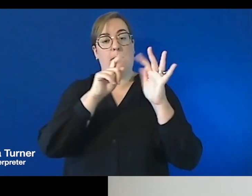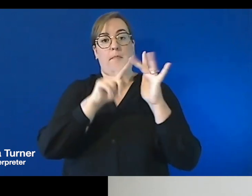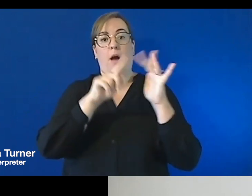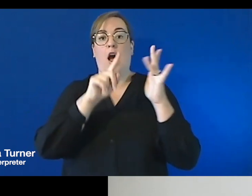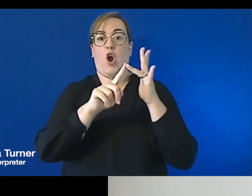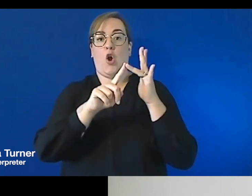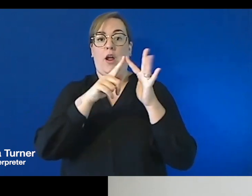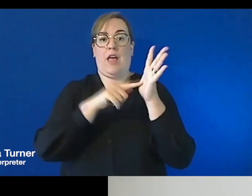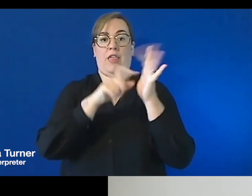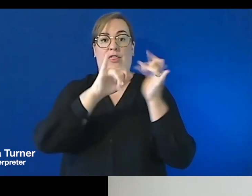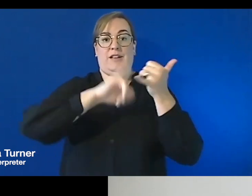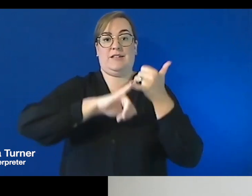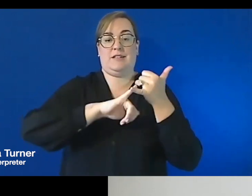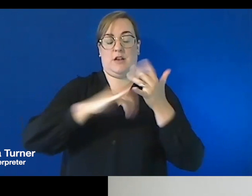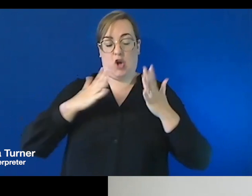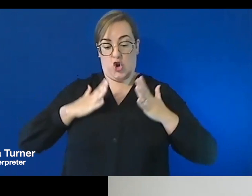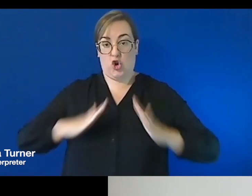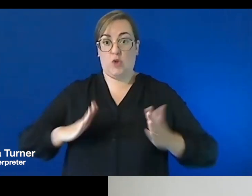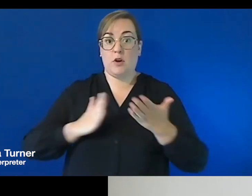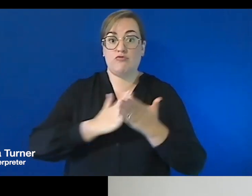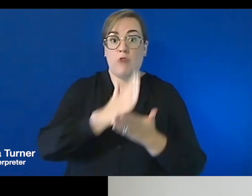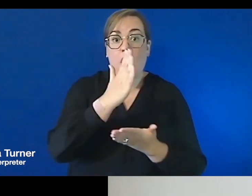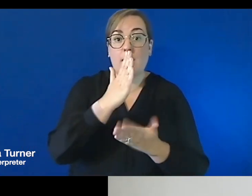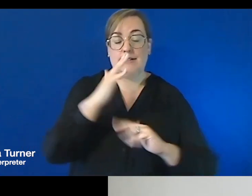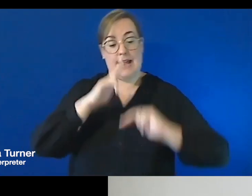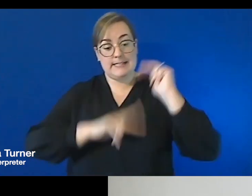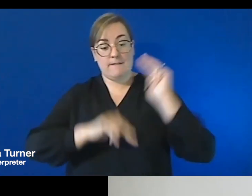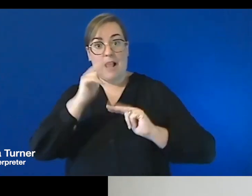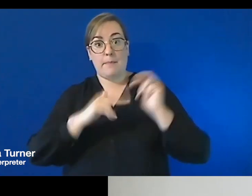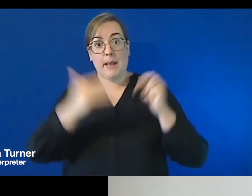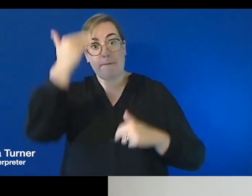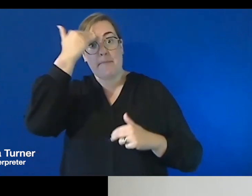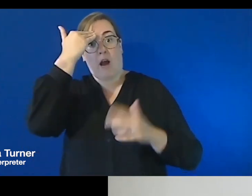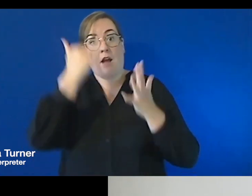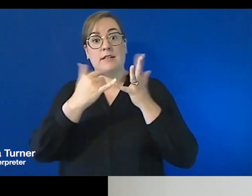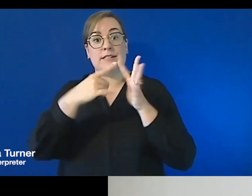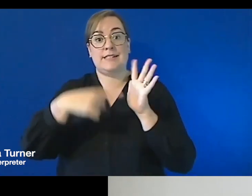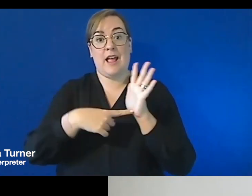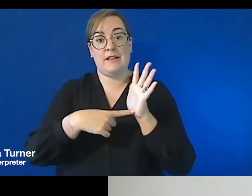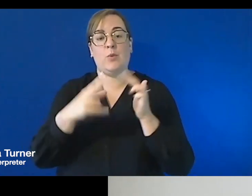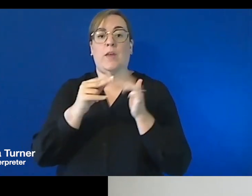development of mindset, then developers specifically focus on AI or social robots for kids